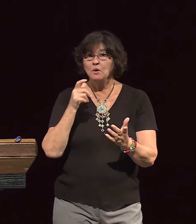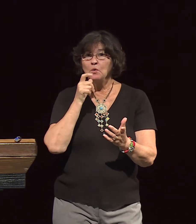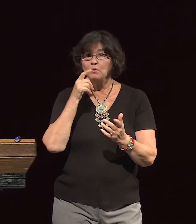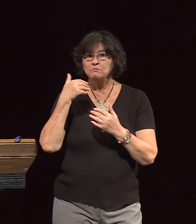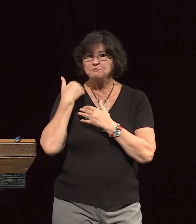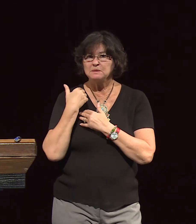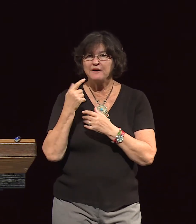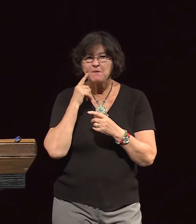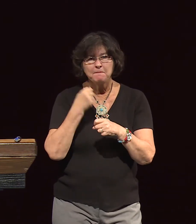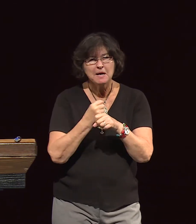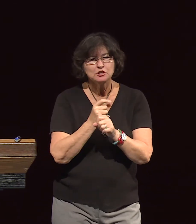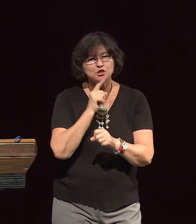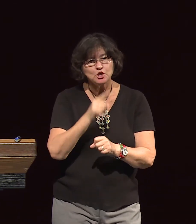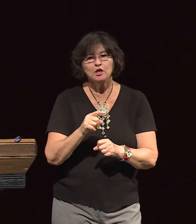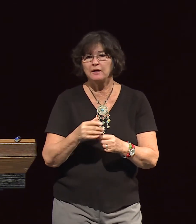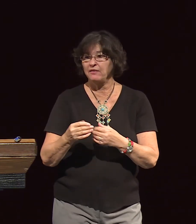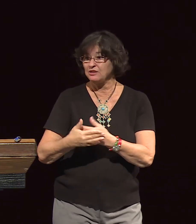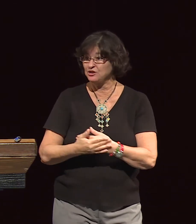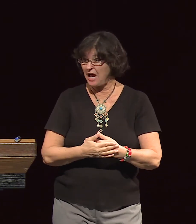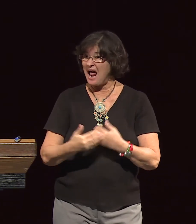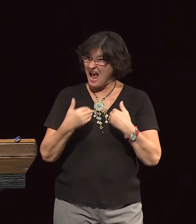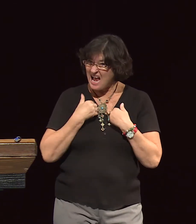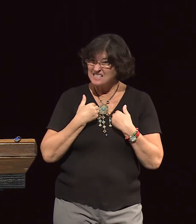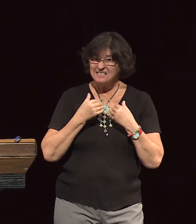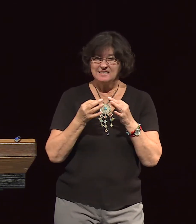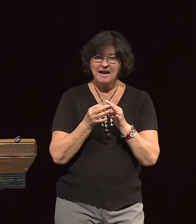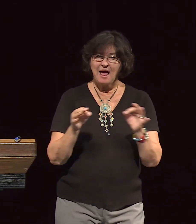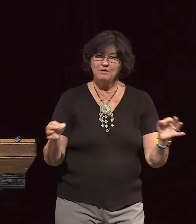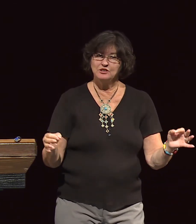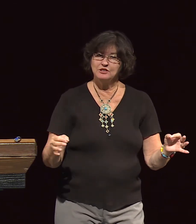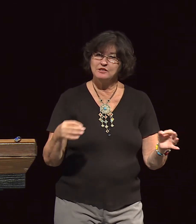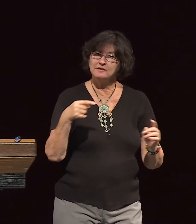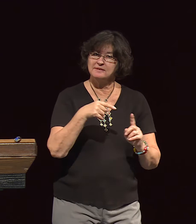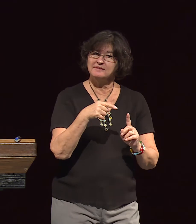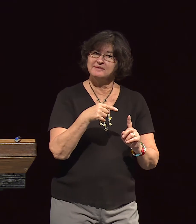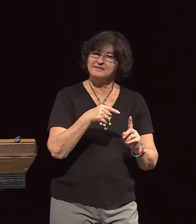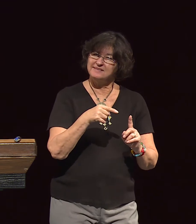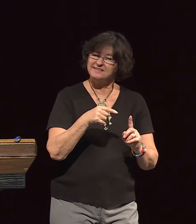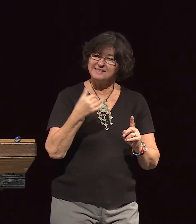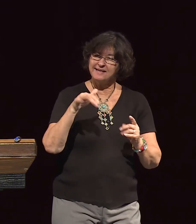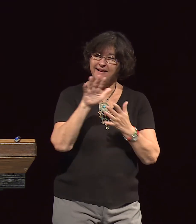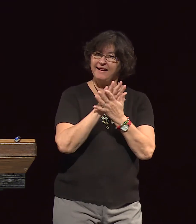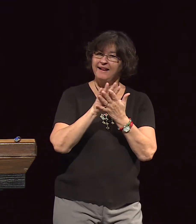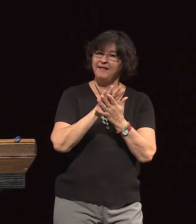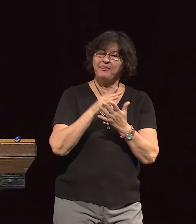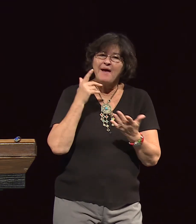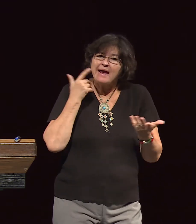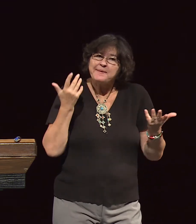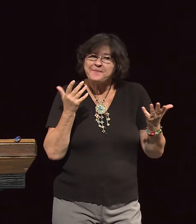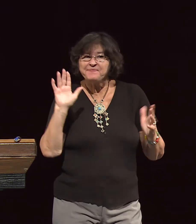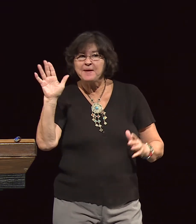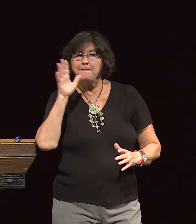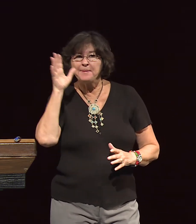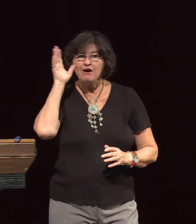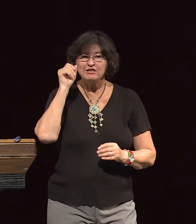If neglect is happening, that's also something that has repercussions. However, right now, language deprivation